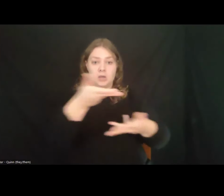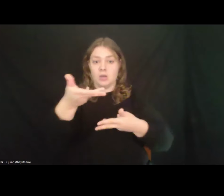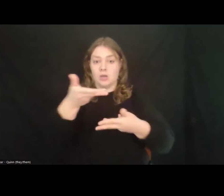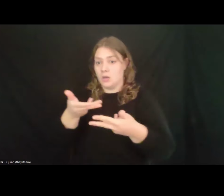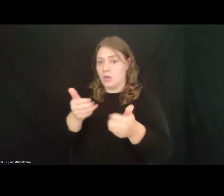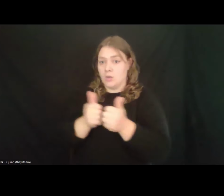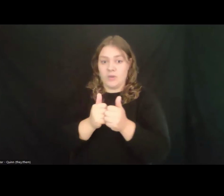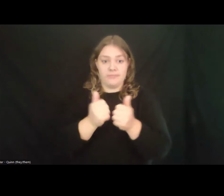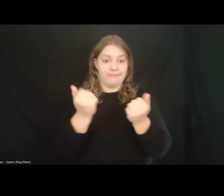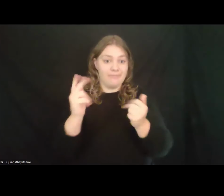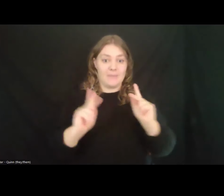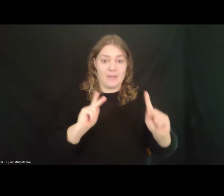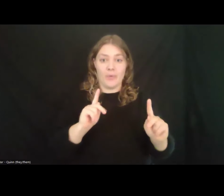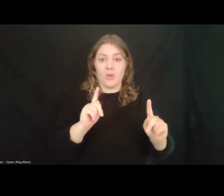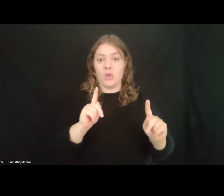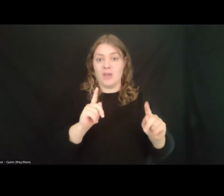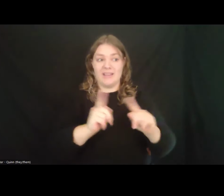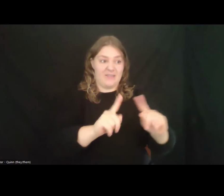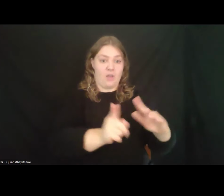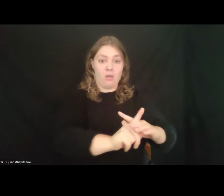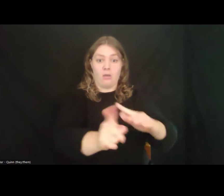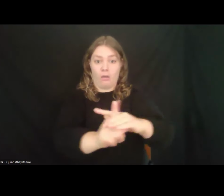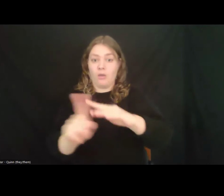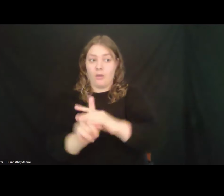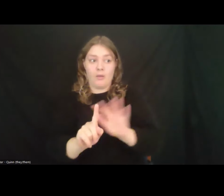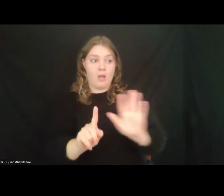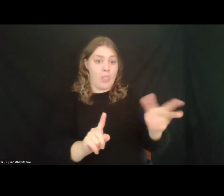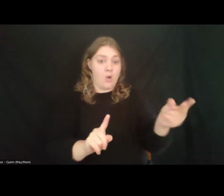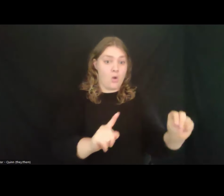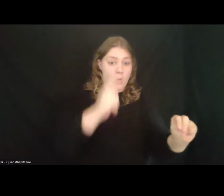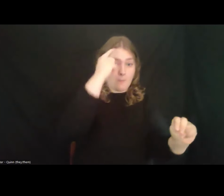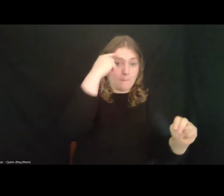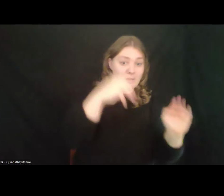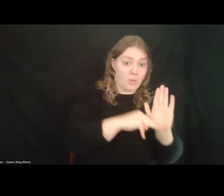of different things that come up so you're their own mental models assumptions and beliefs so um